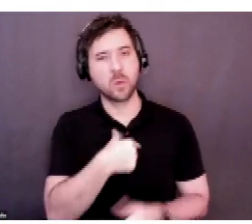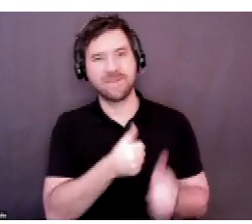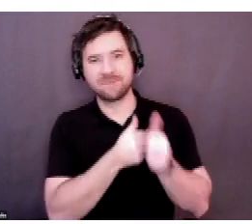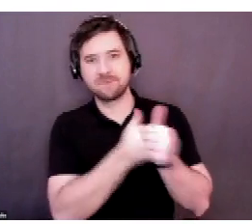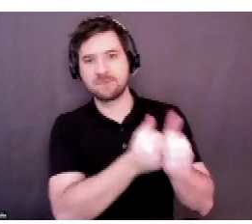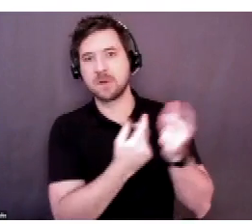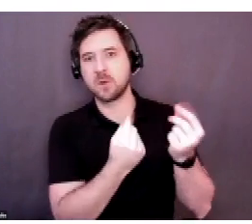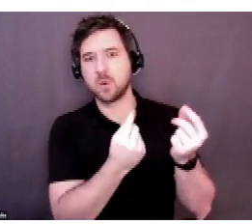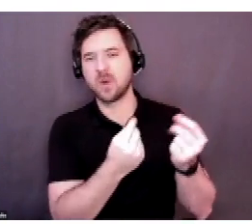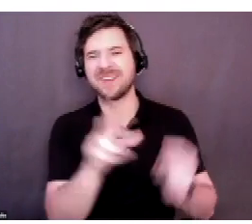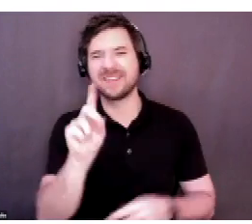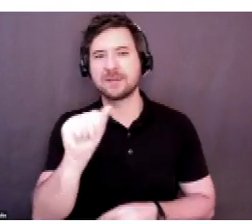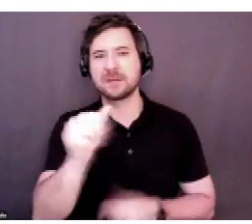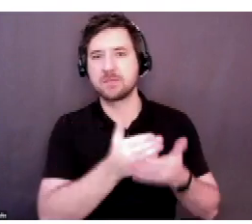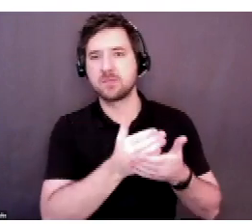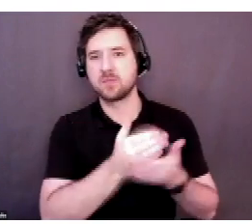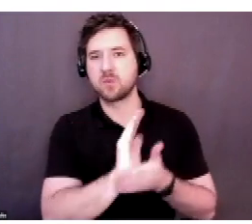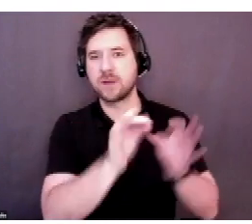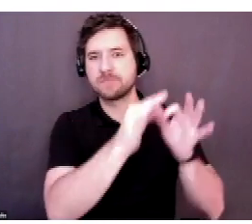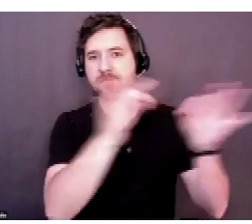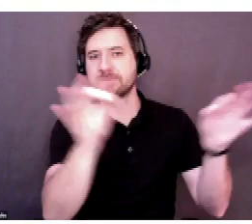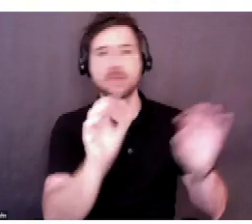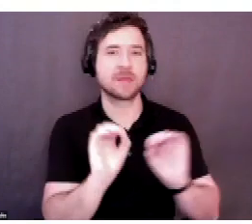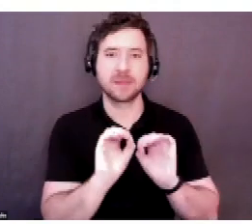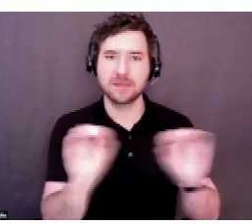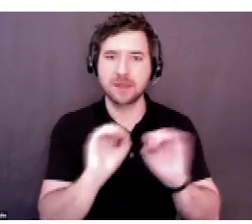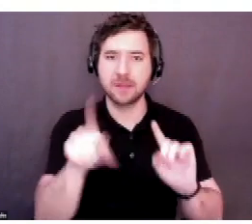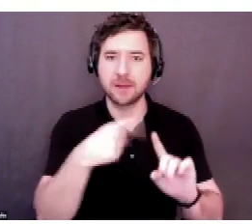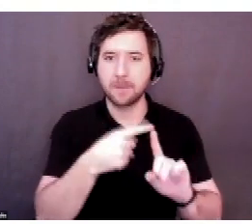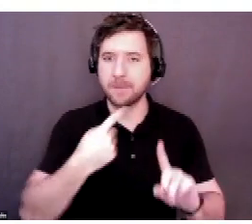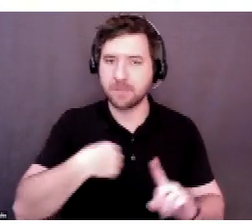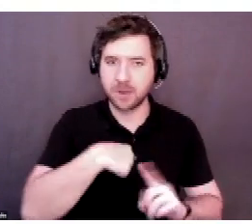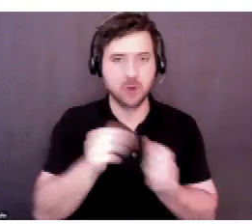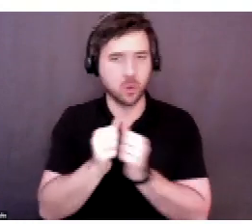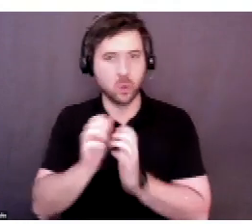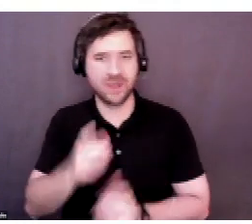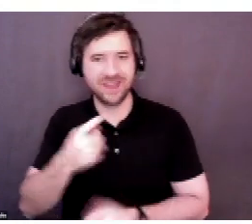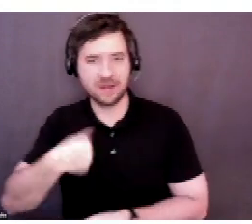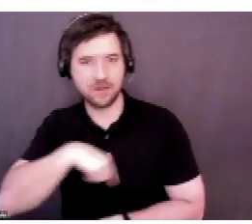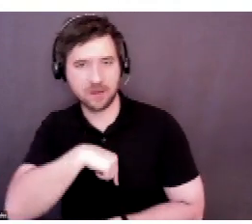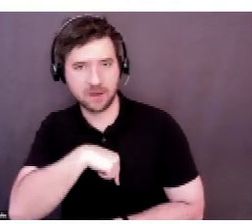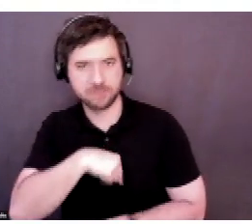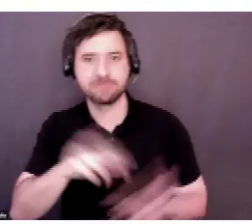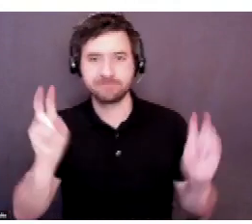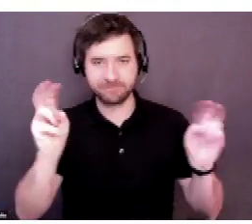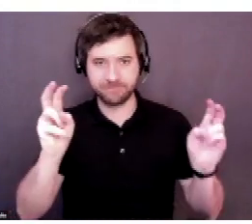and we share our work with healthcare providers, policymakers, and other professionals